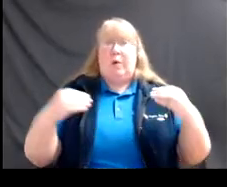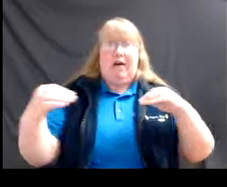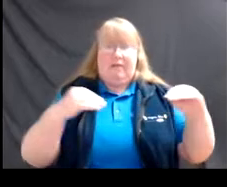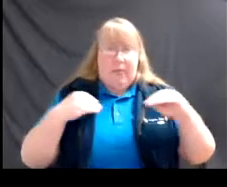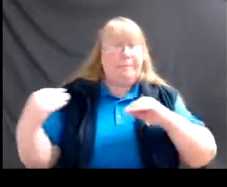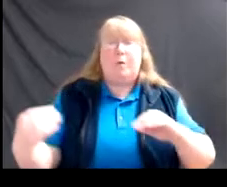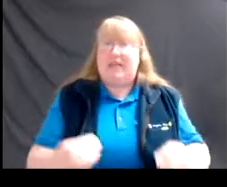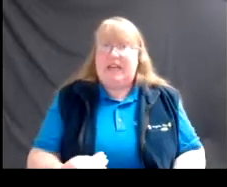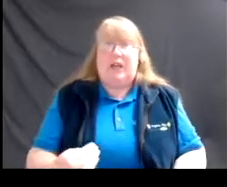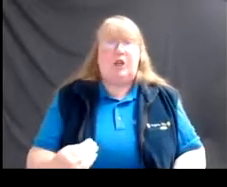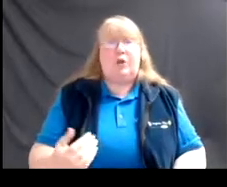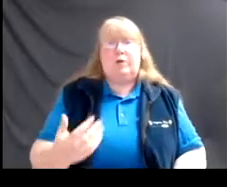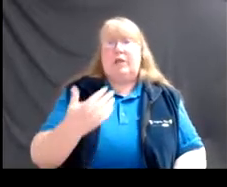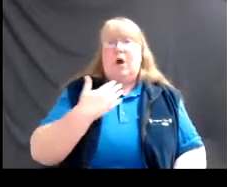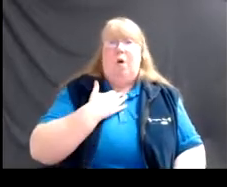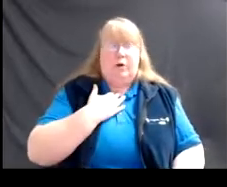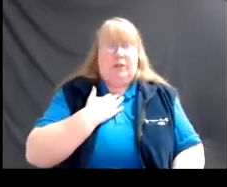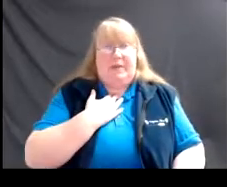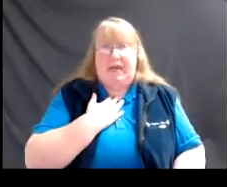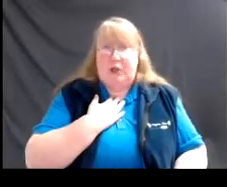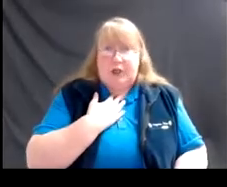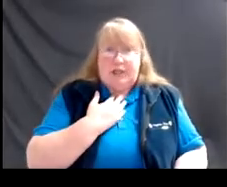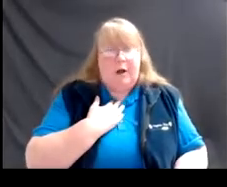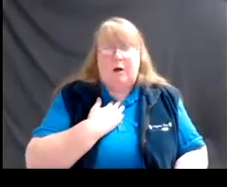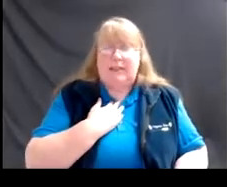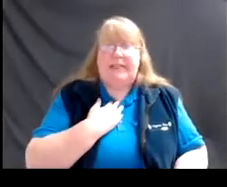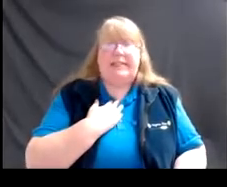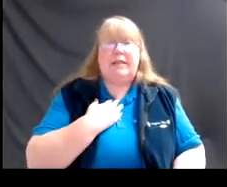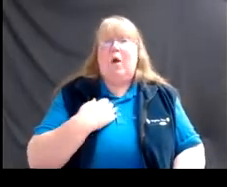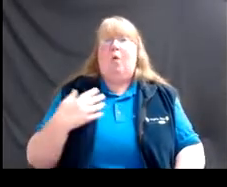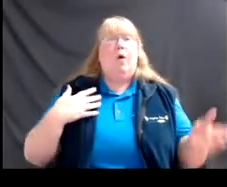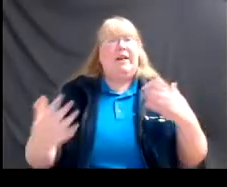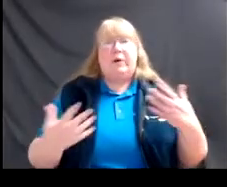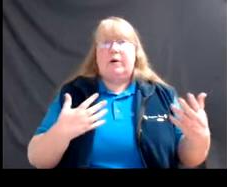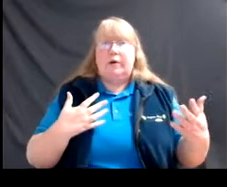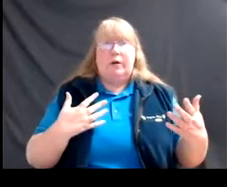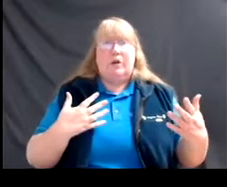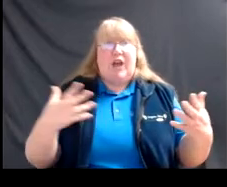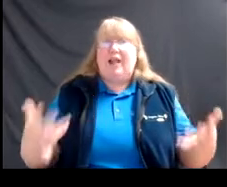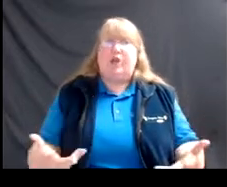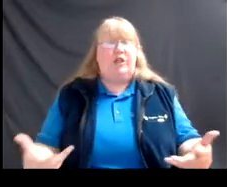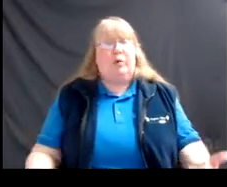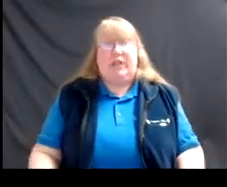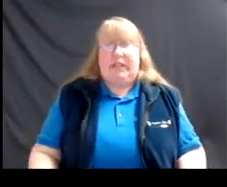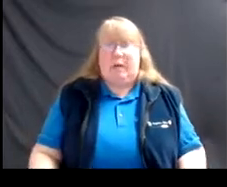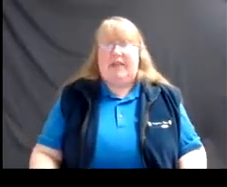have mobility issues, or speech difficulties. Whatever challenges you are dealing with,